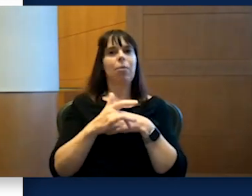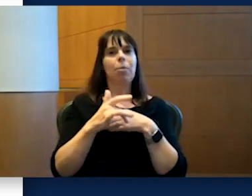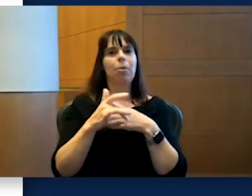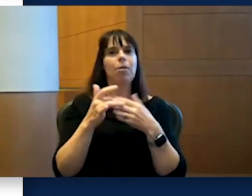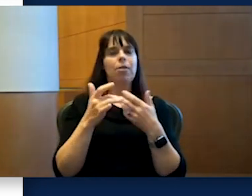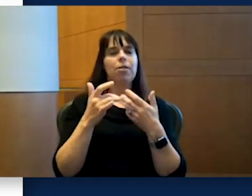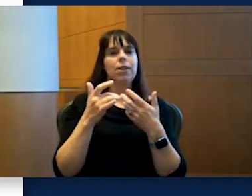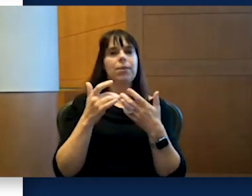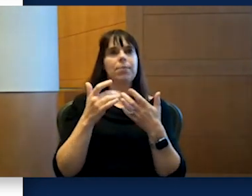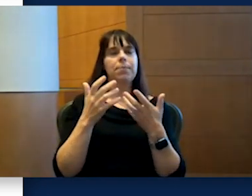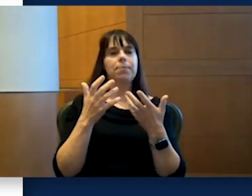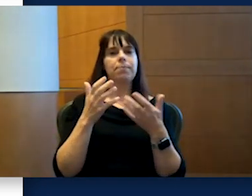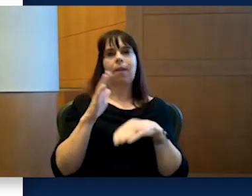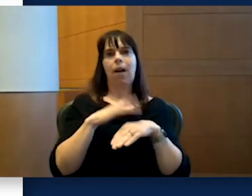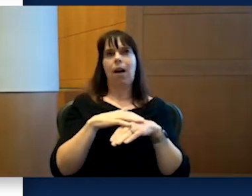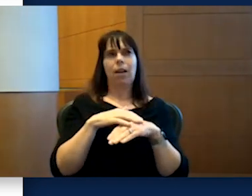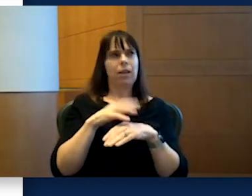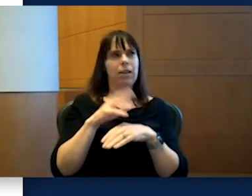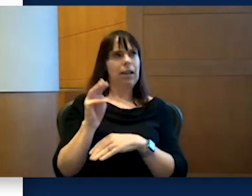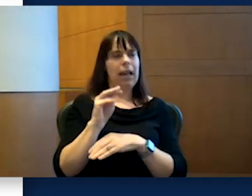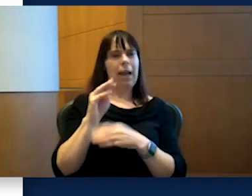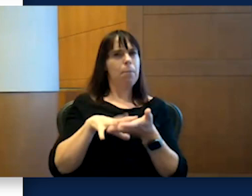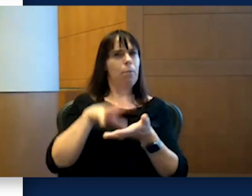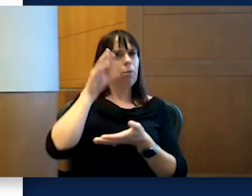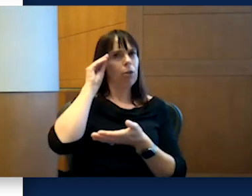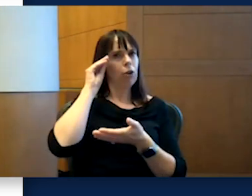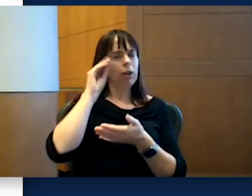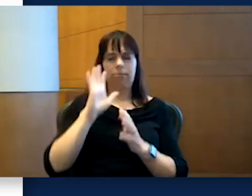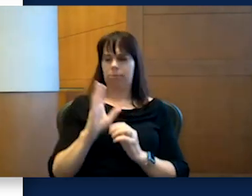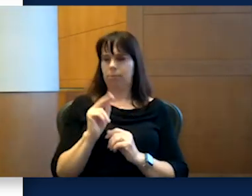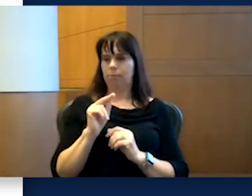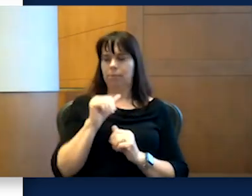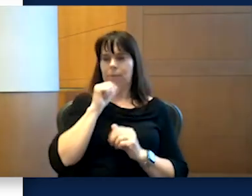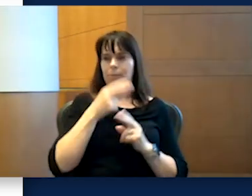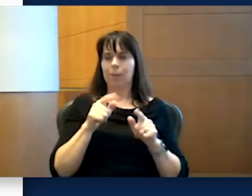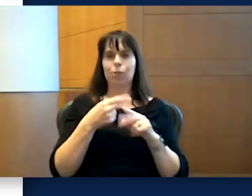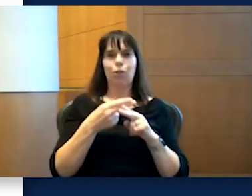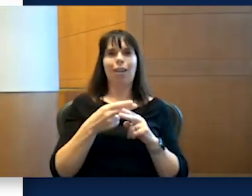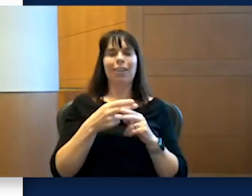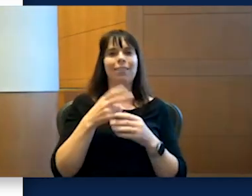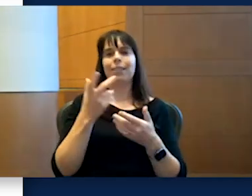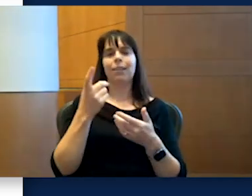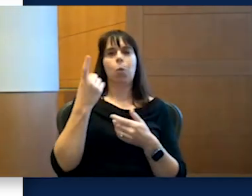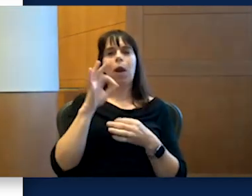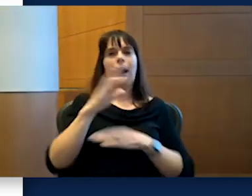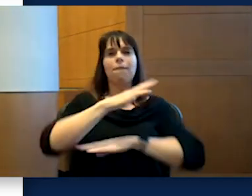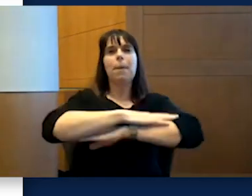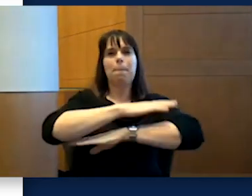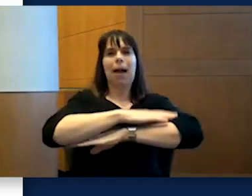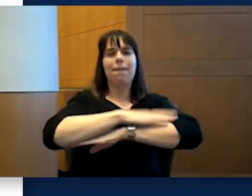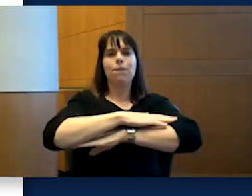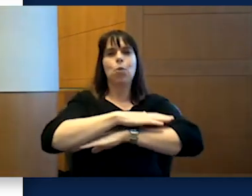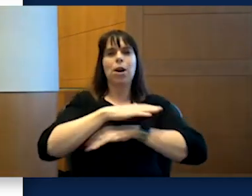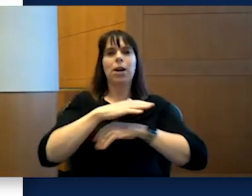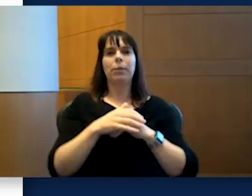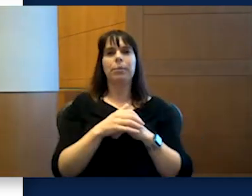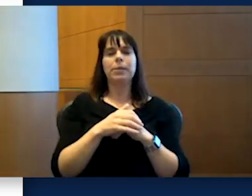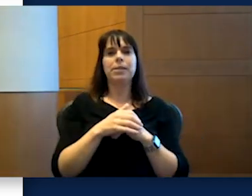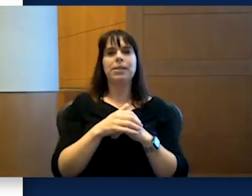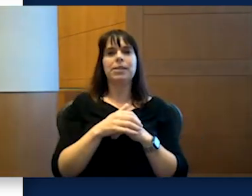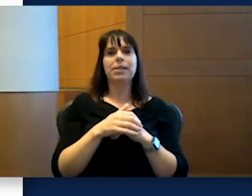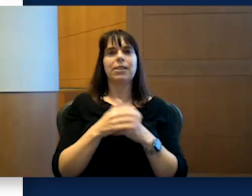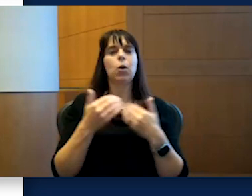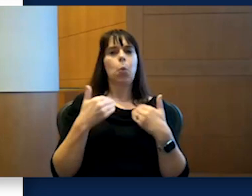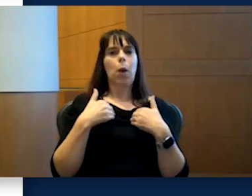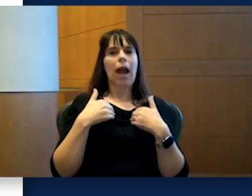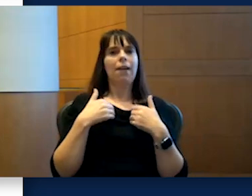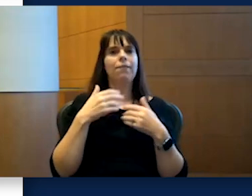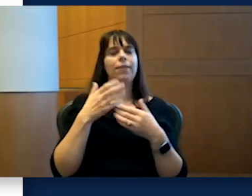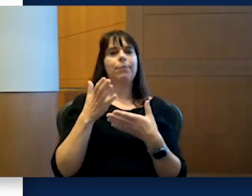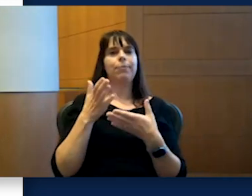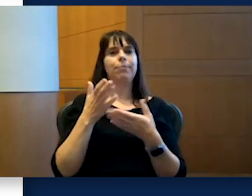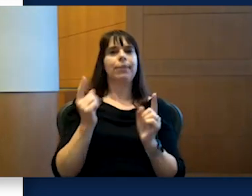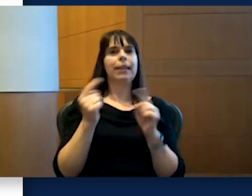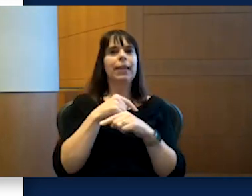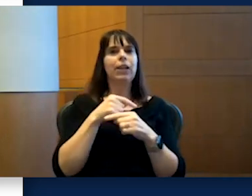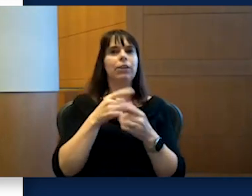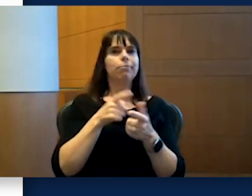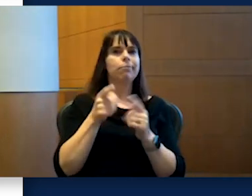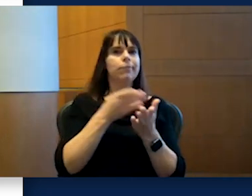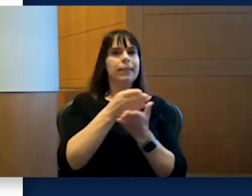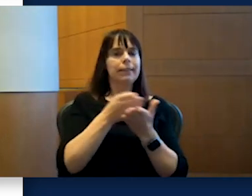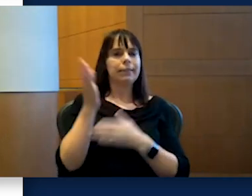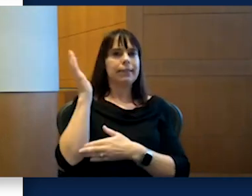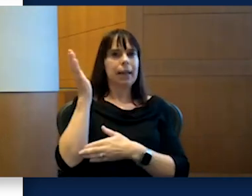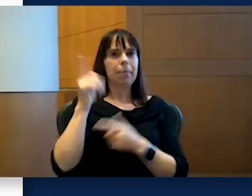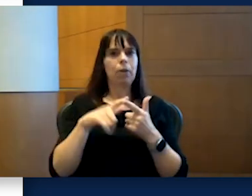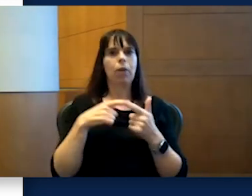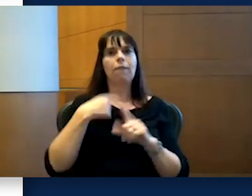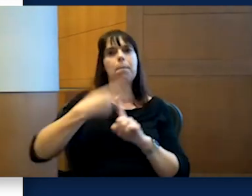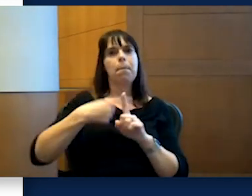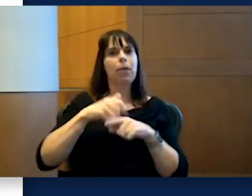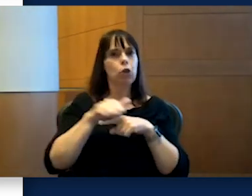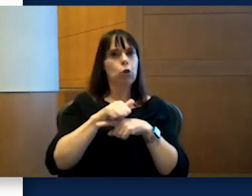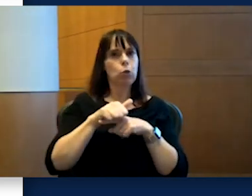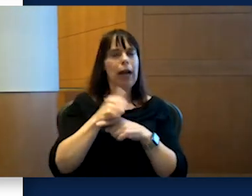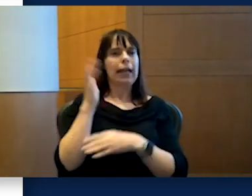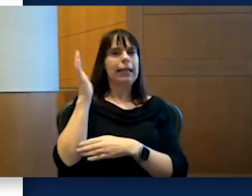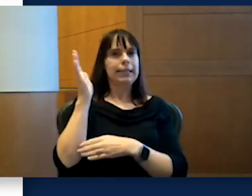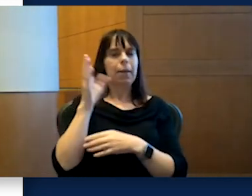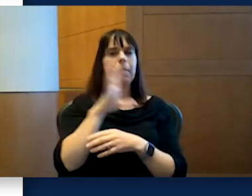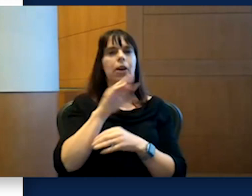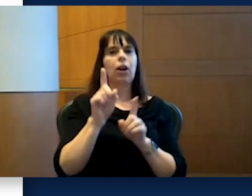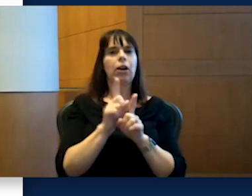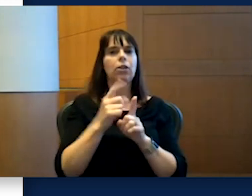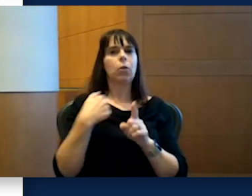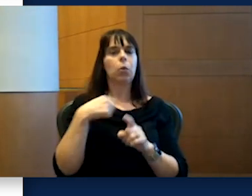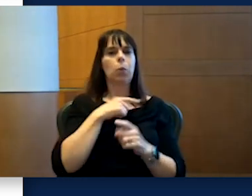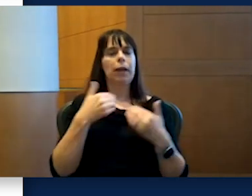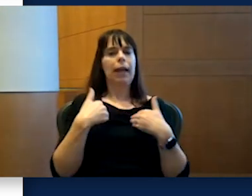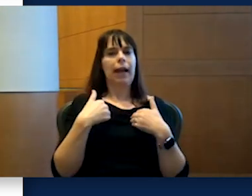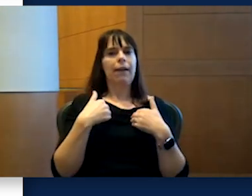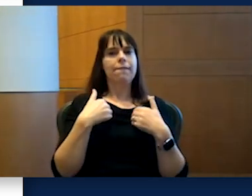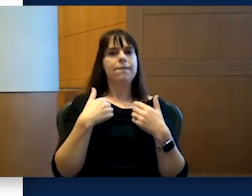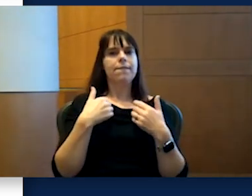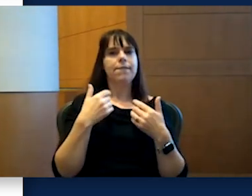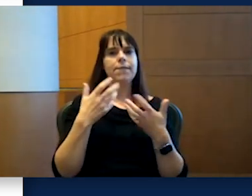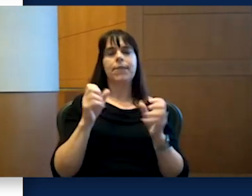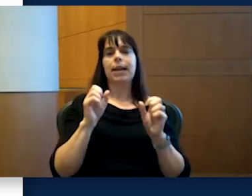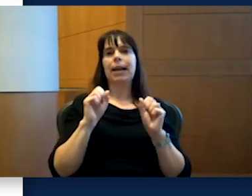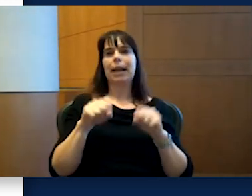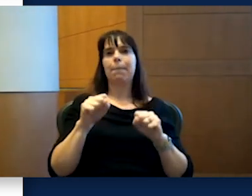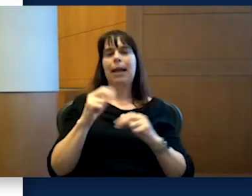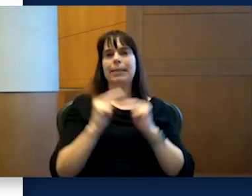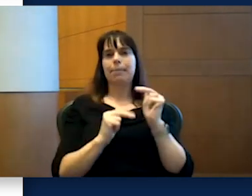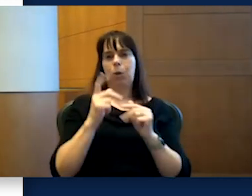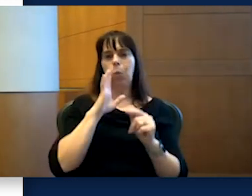CDHW also conducts training and educational activities. We have regular webinars and Facebook Live events. We have an SCI eLearning course that is available over the MLearning -- no, not MLearning, but one of the platforms. We have interdisciplinary seminars, monthly training seminars, and capacity building that we're going to be starting in the community.